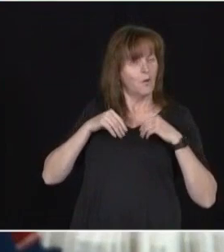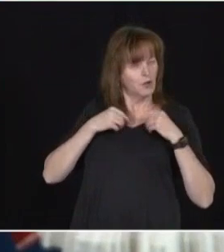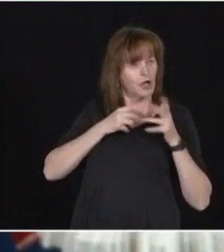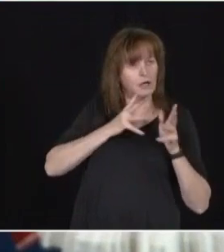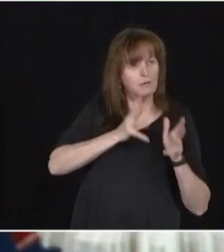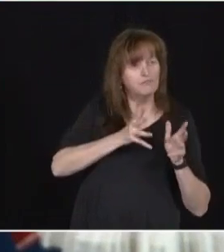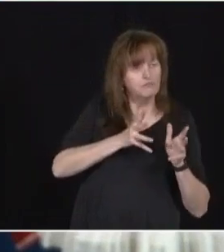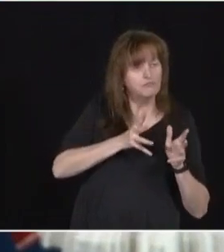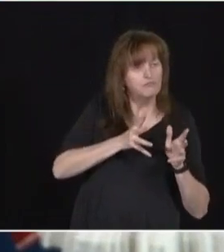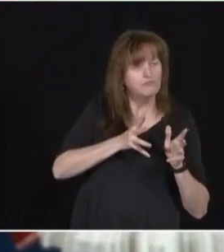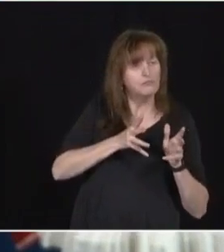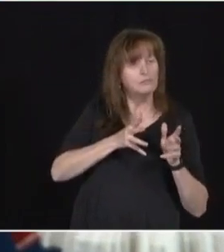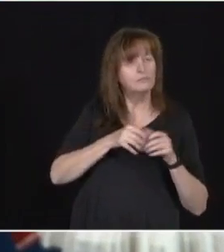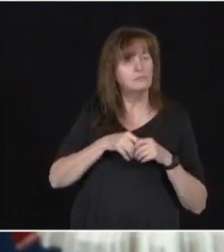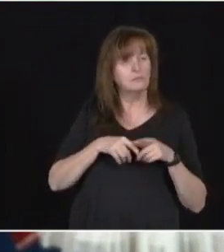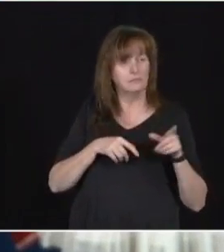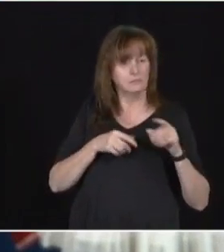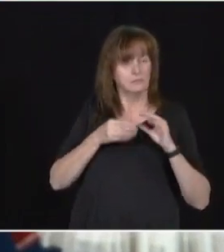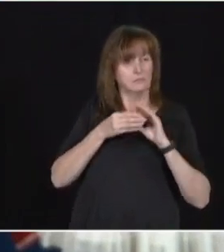owner said that she lost 70% of her